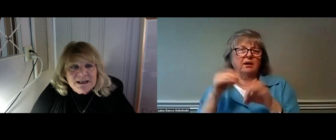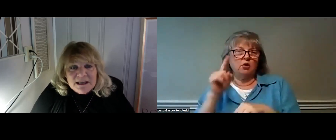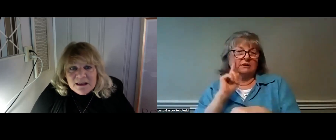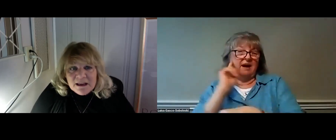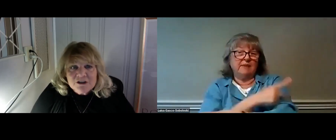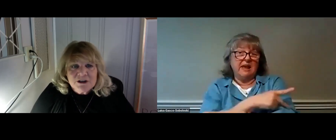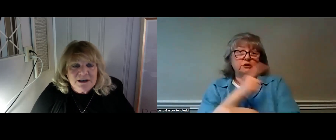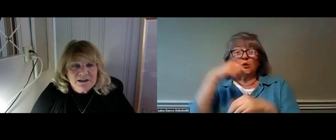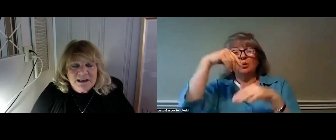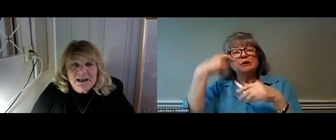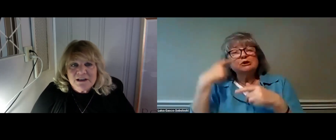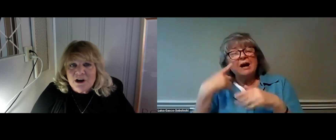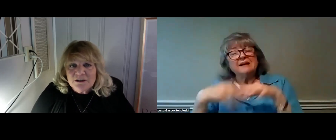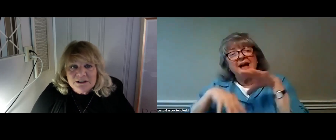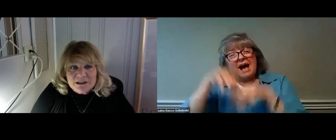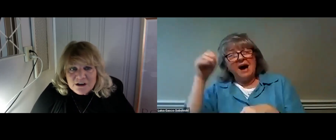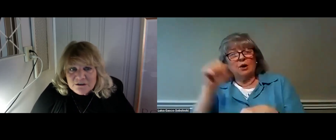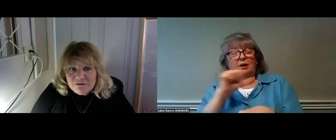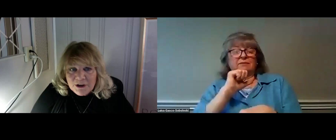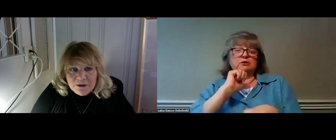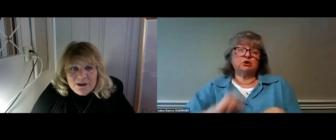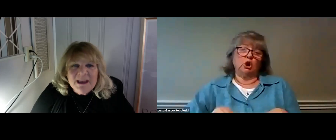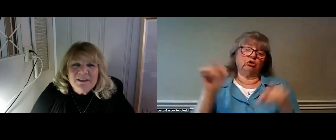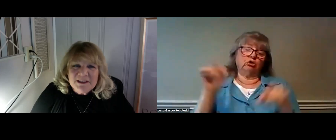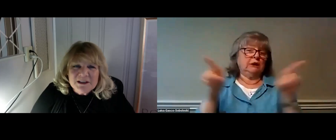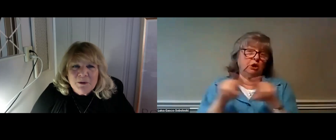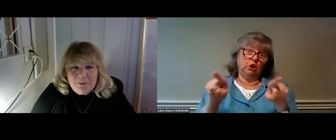anything? Can I talk to the doctor for you?" This is what professional